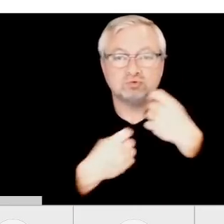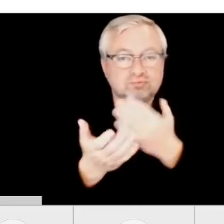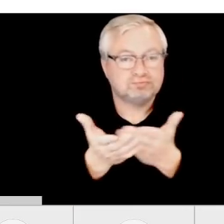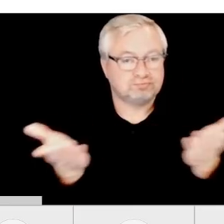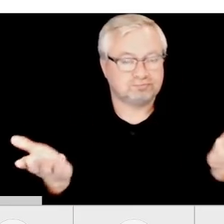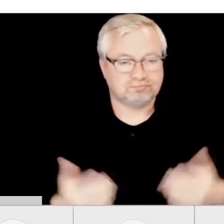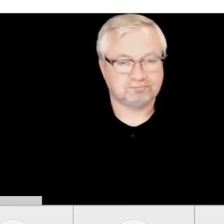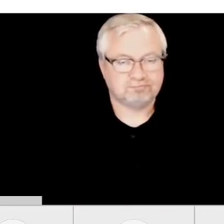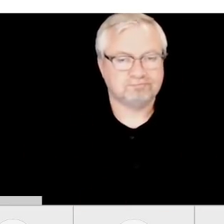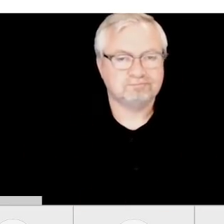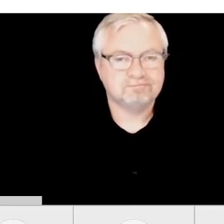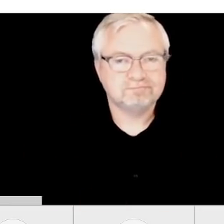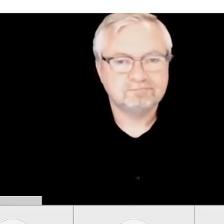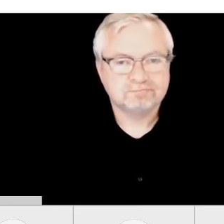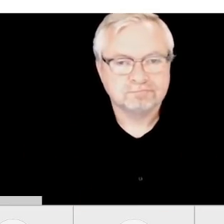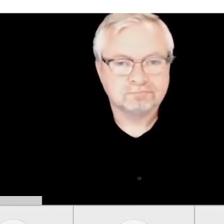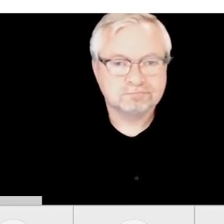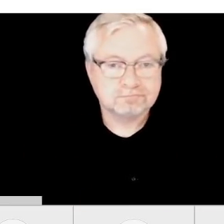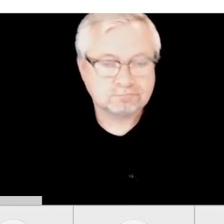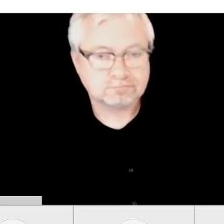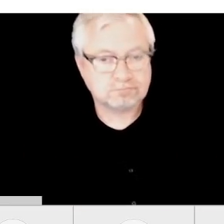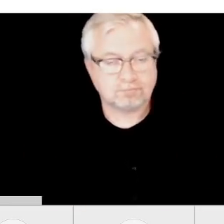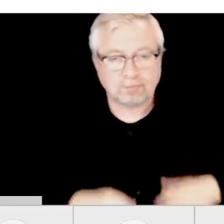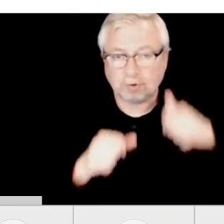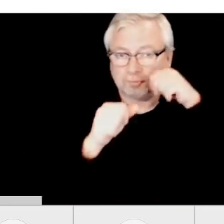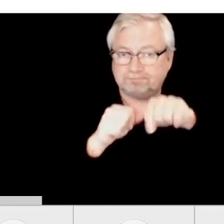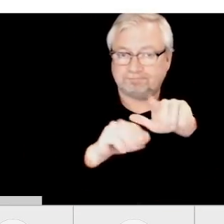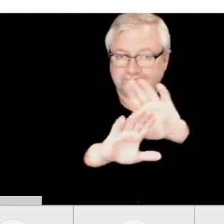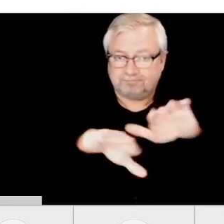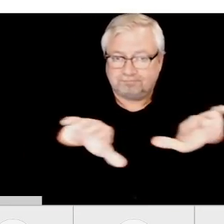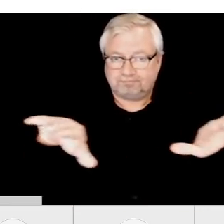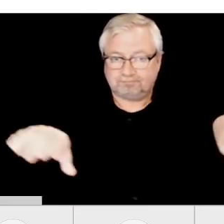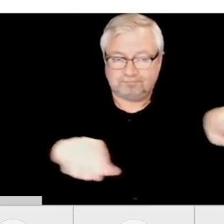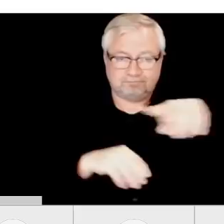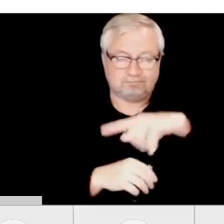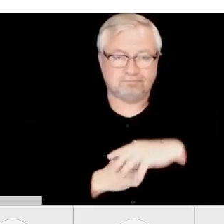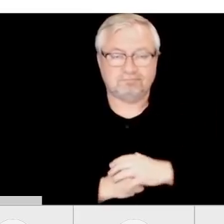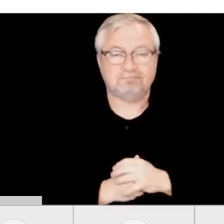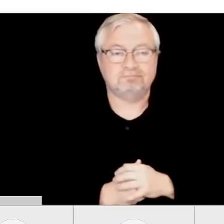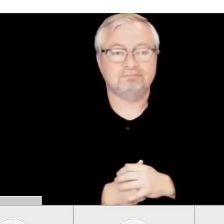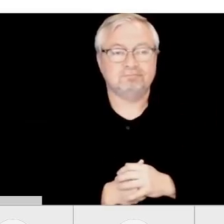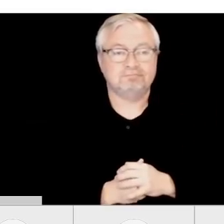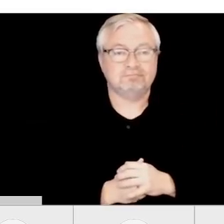It looks like reminder, if you have a question, please indicate in chat